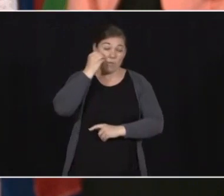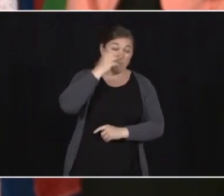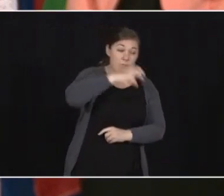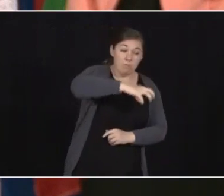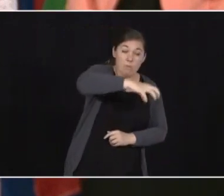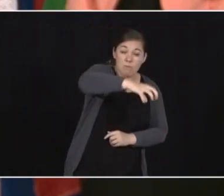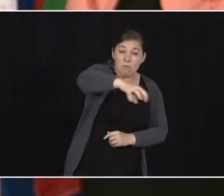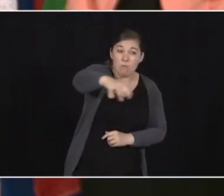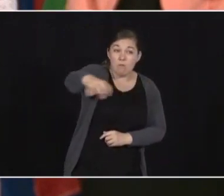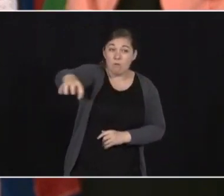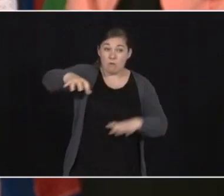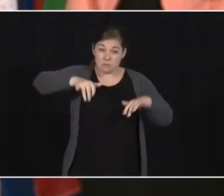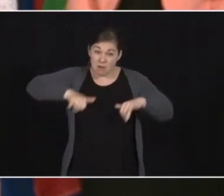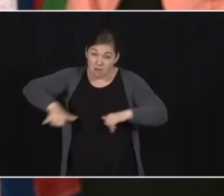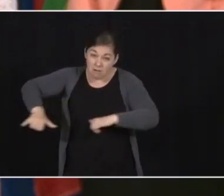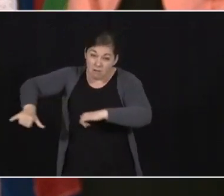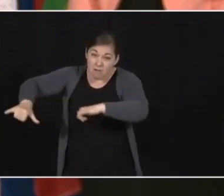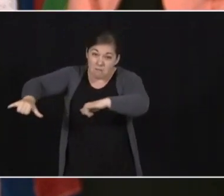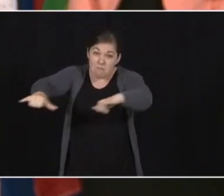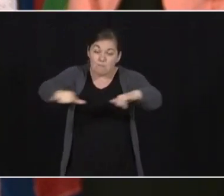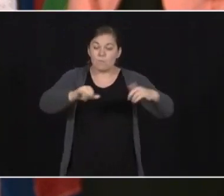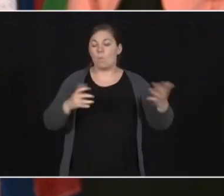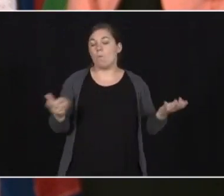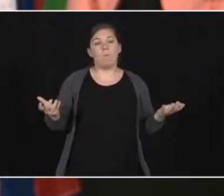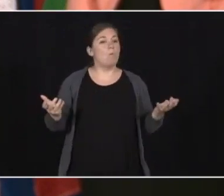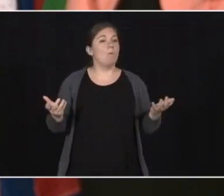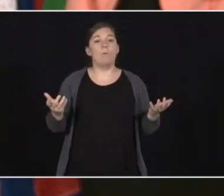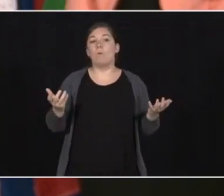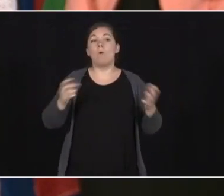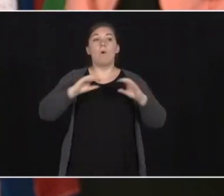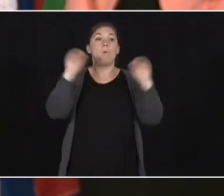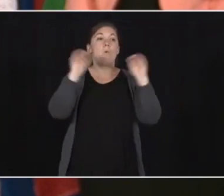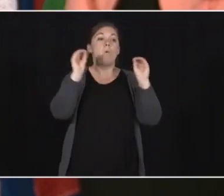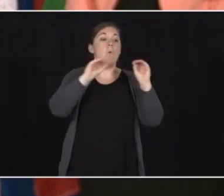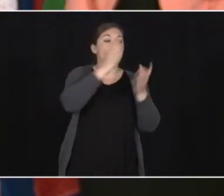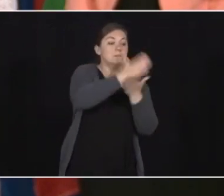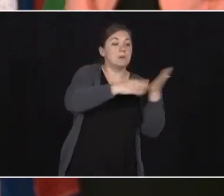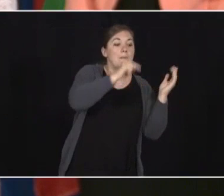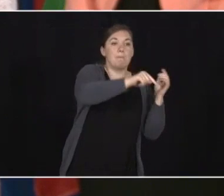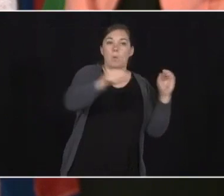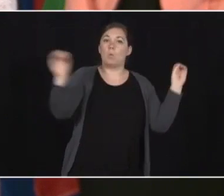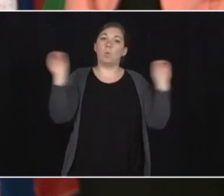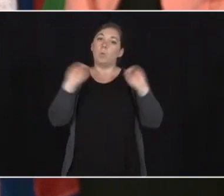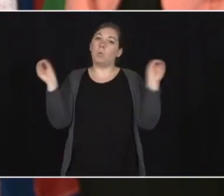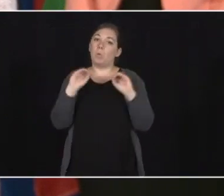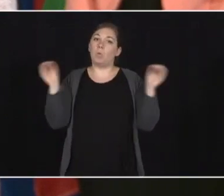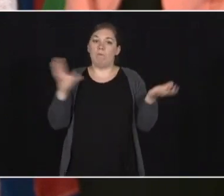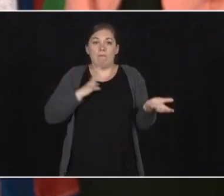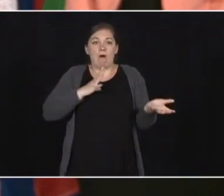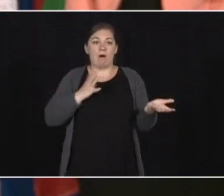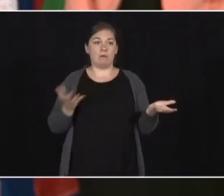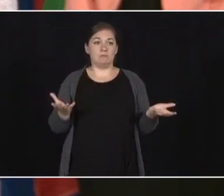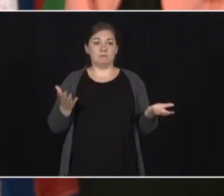homes because the vast majority are not infected. We appreciate the work that those homes have done.